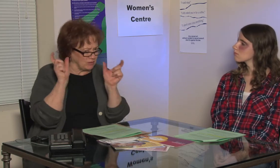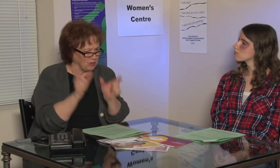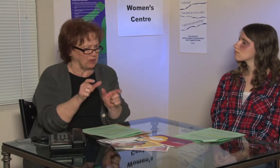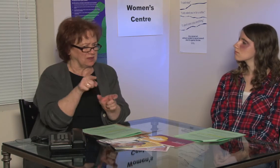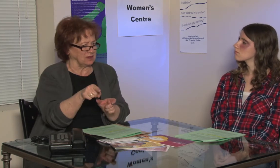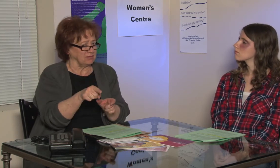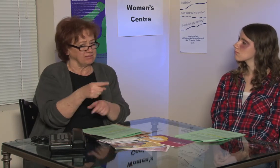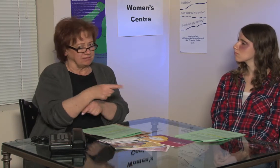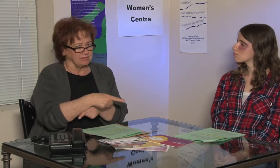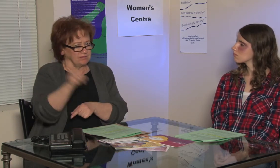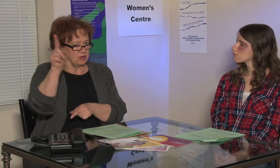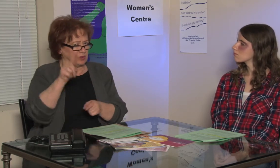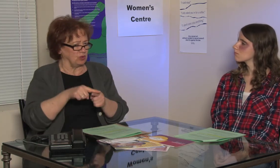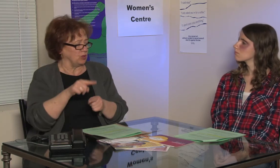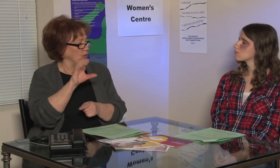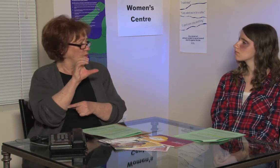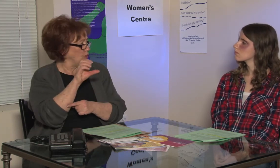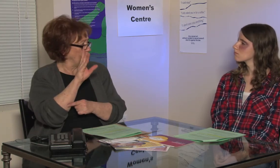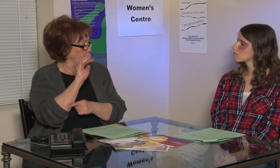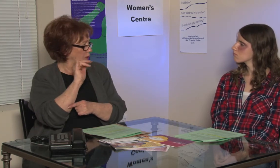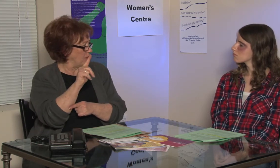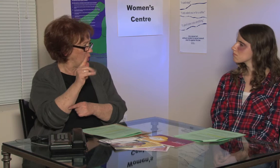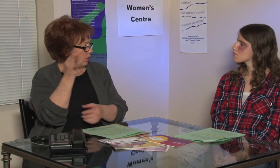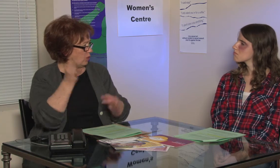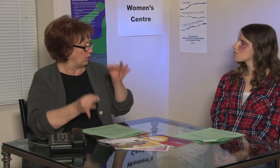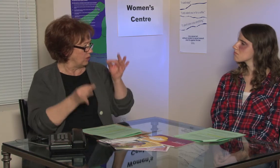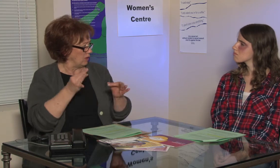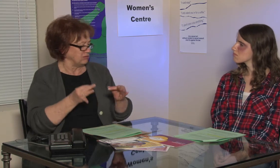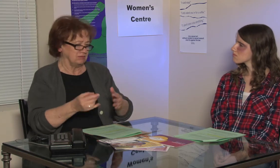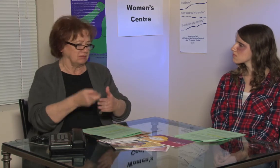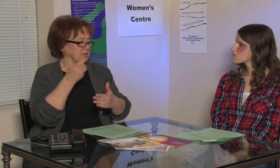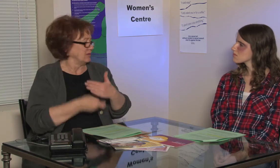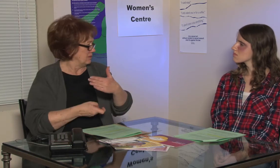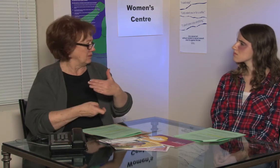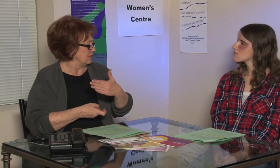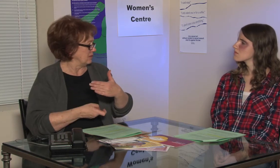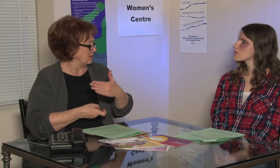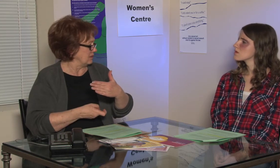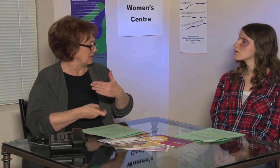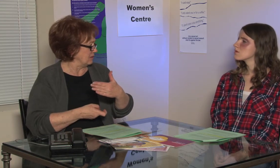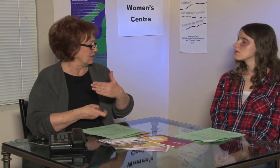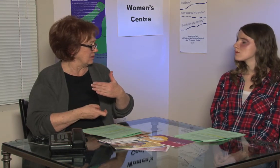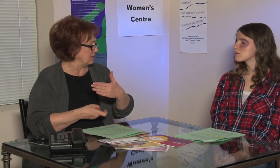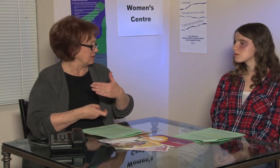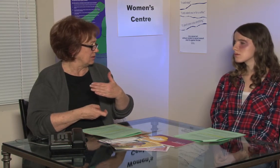and he can be arrested and charged with a criminal offence.